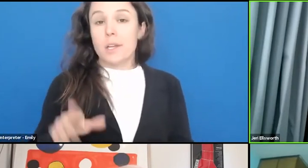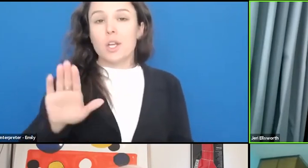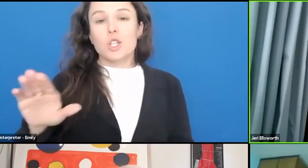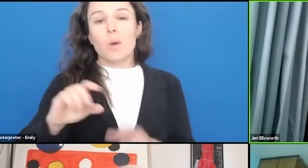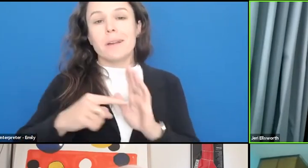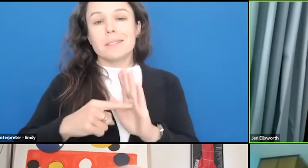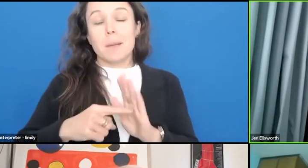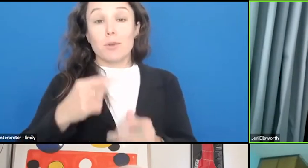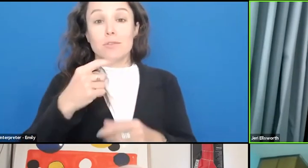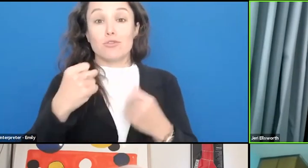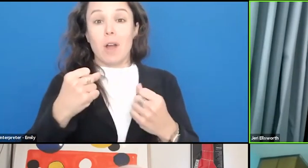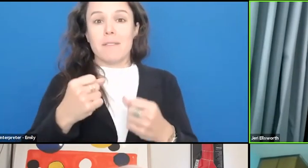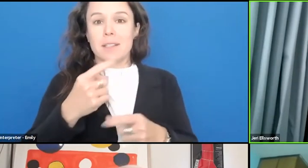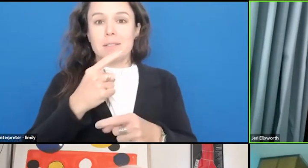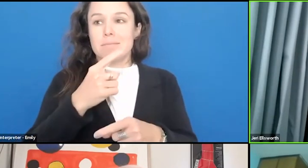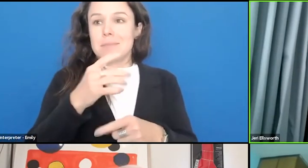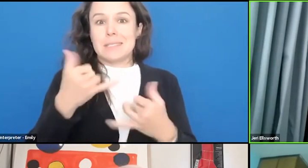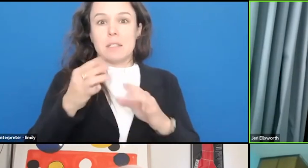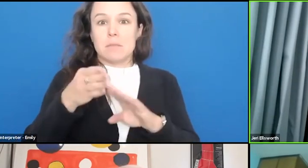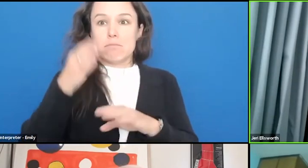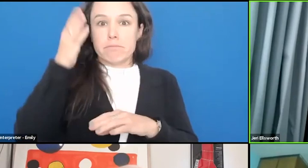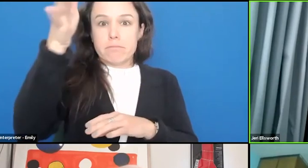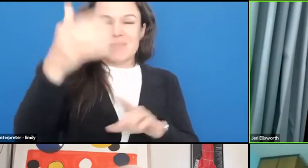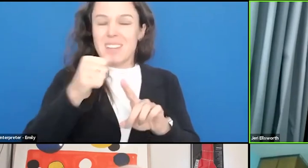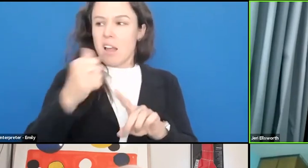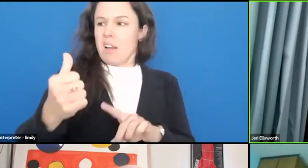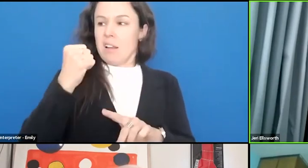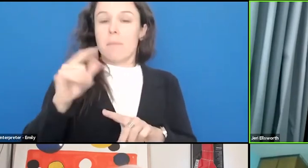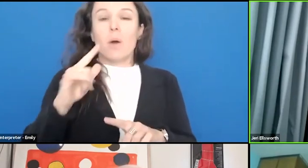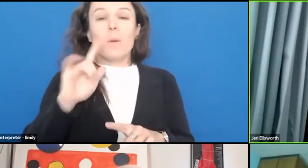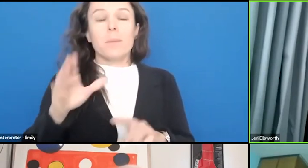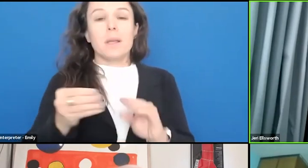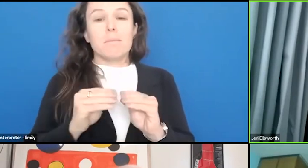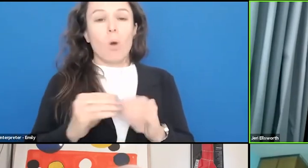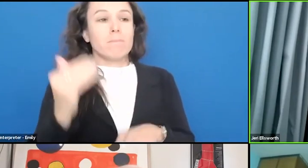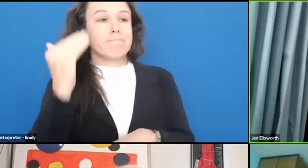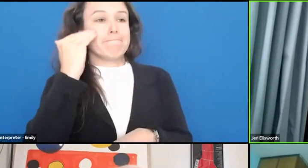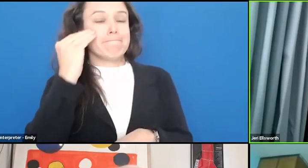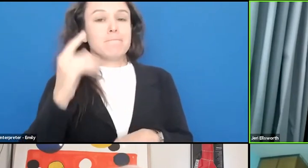direction to pick up a cheeseburger, is going to be more apparent to these computer models and